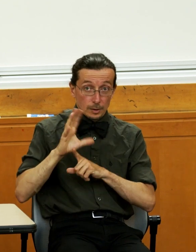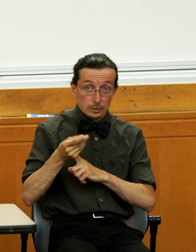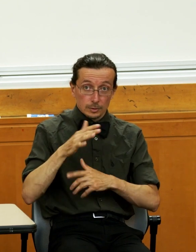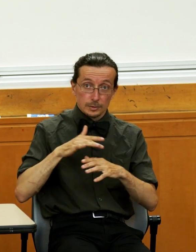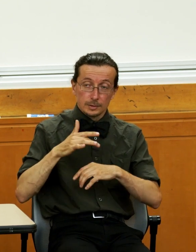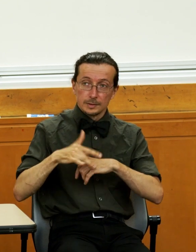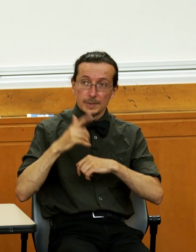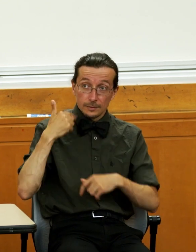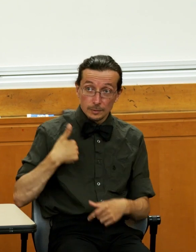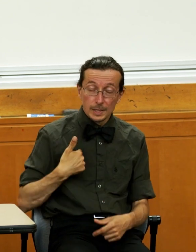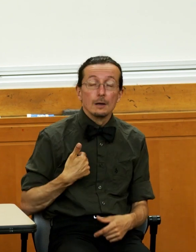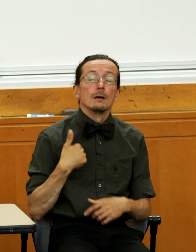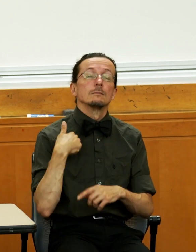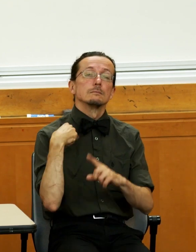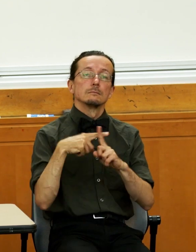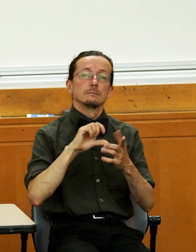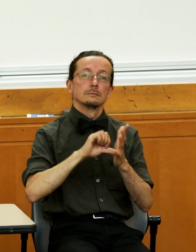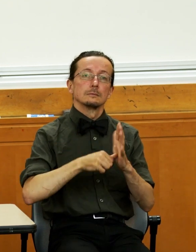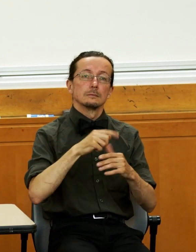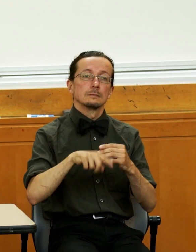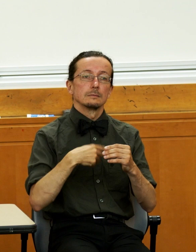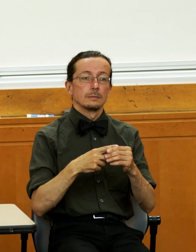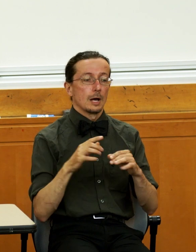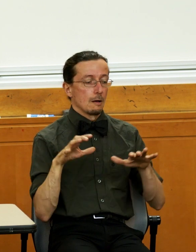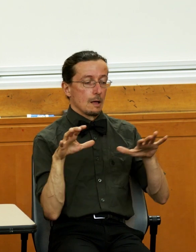Additionally, the emphasis on taking what is not one’s own